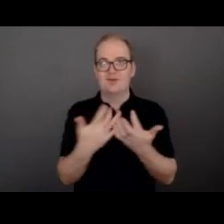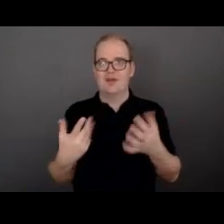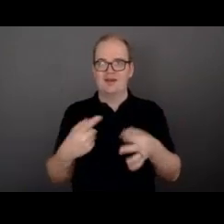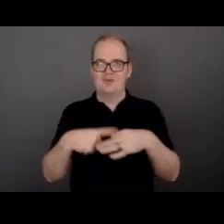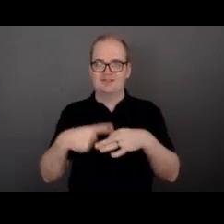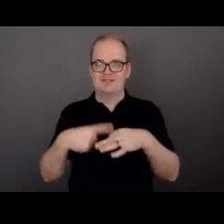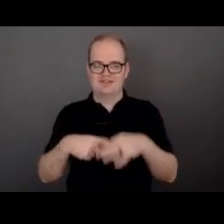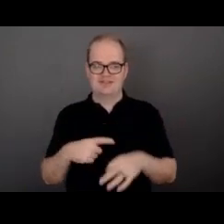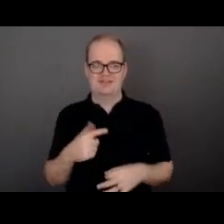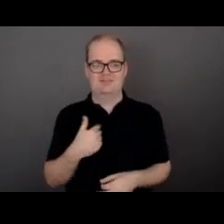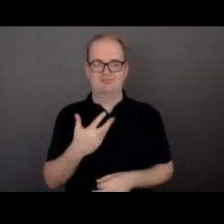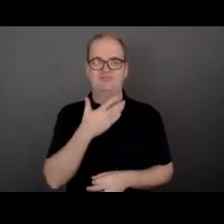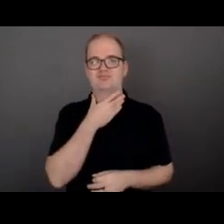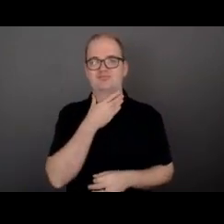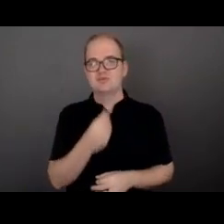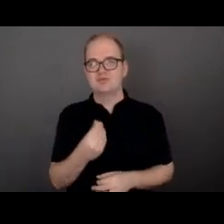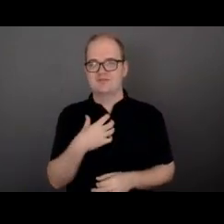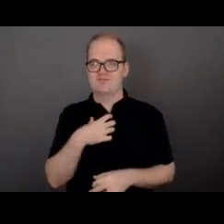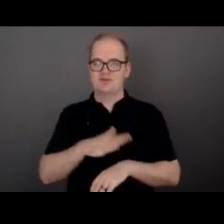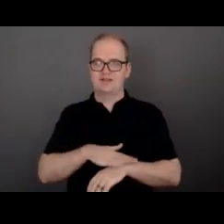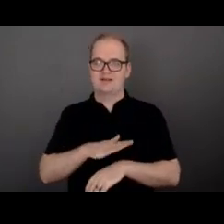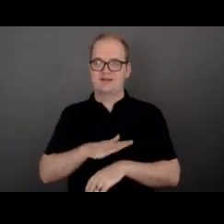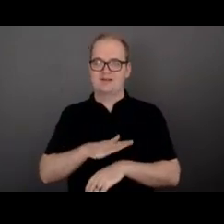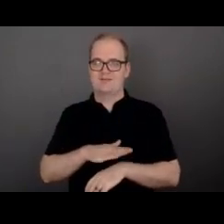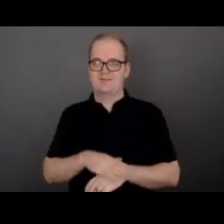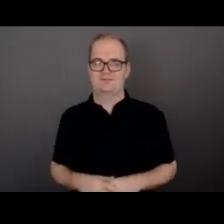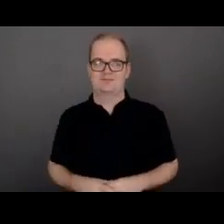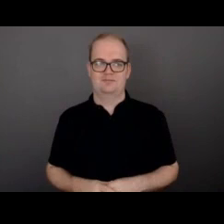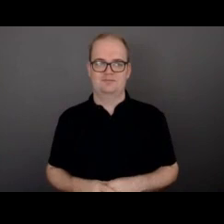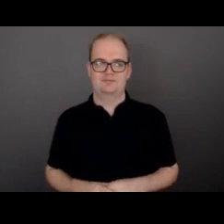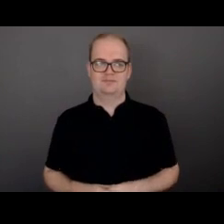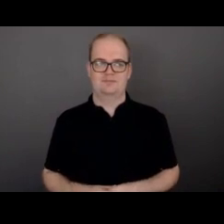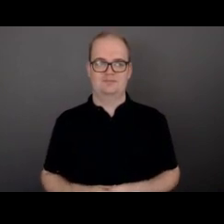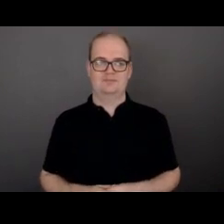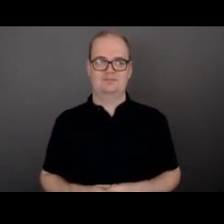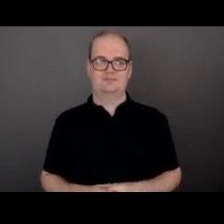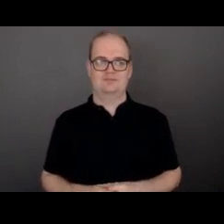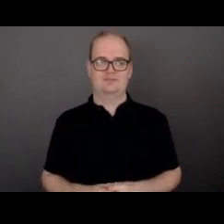I just wish I had more time. Yeah.